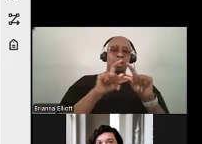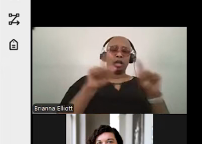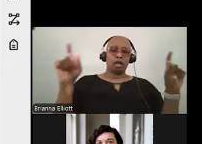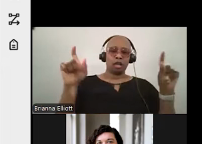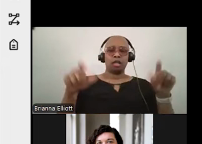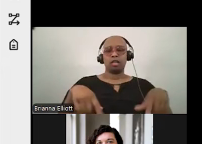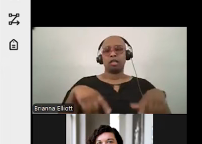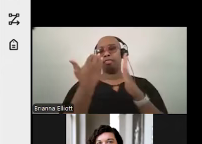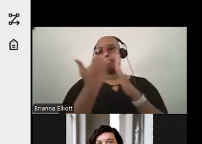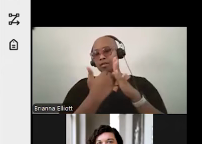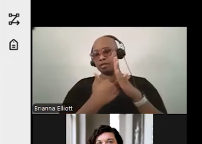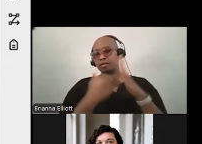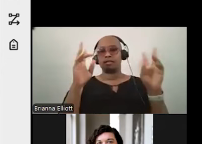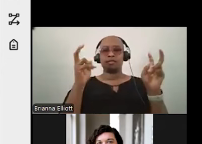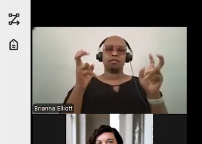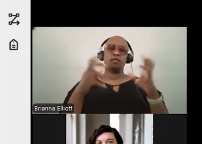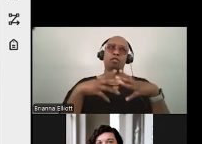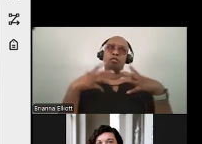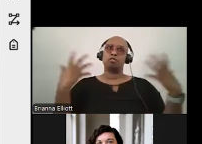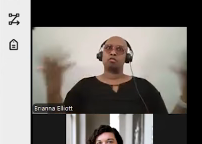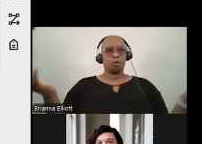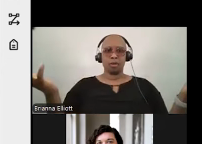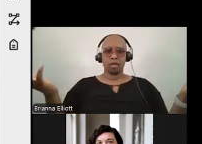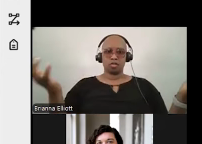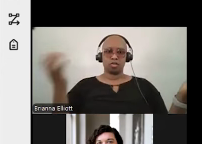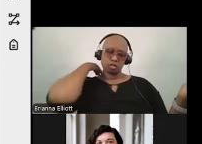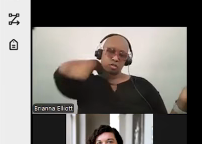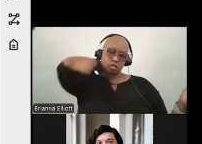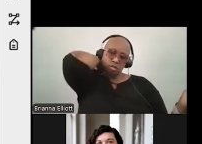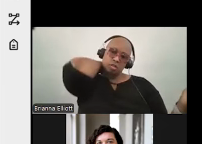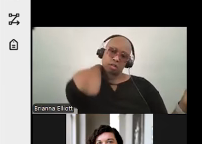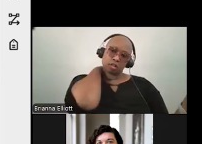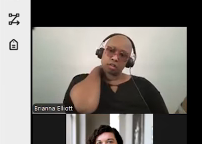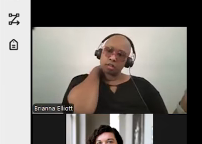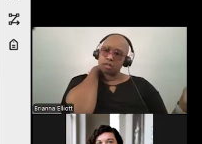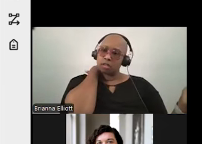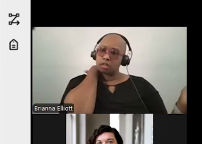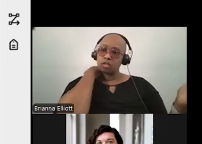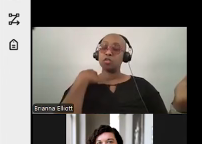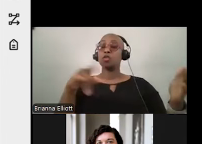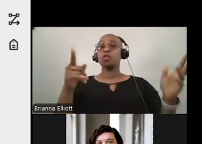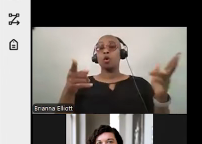much. Okay, so again, that first thing we're going to check, imageonly PDF. Well, it obviously can't